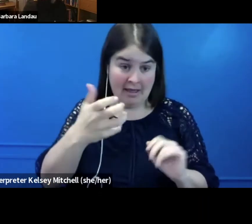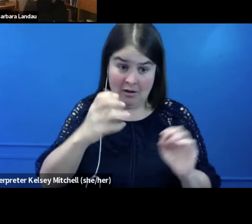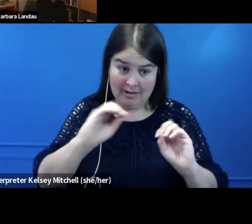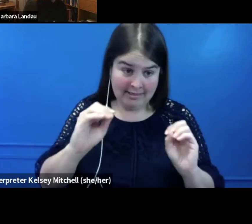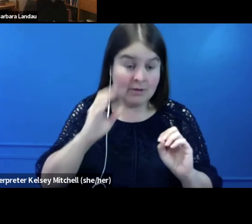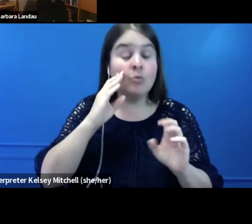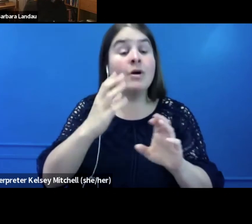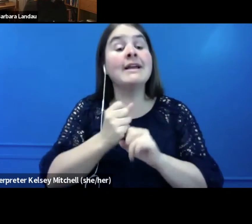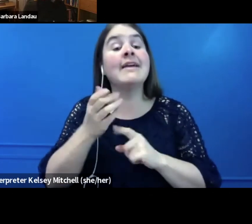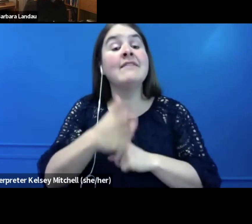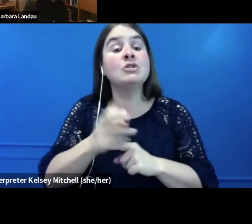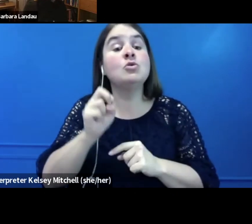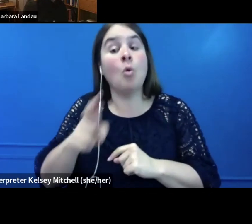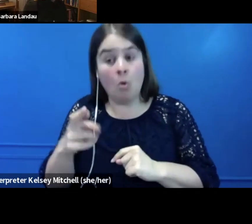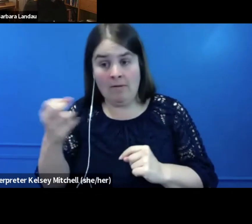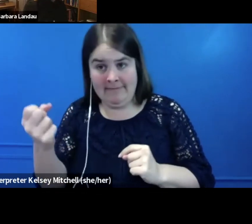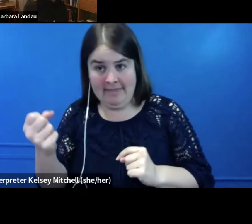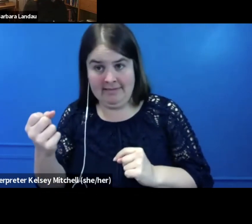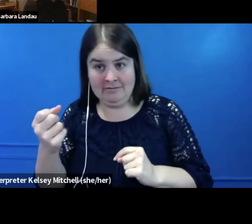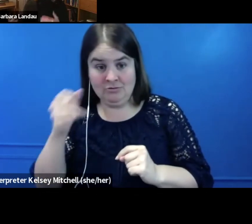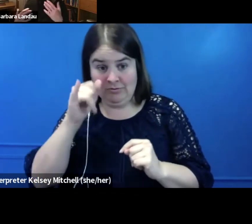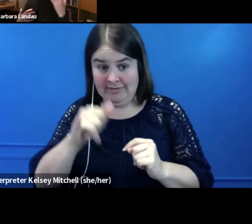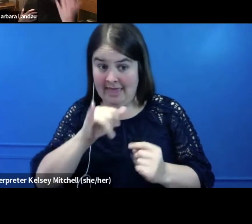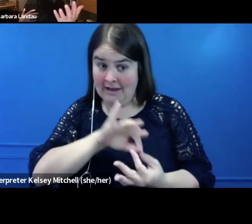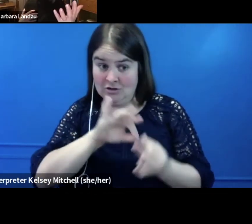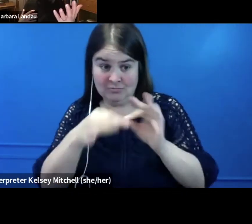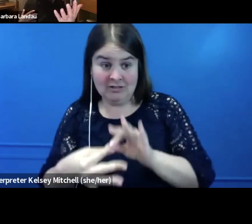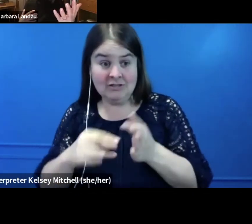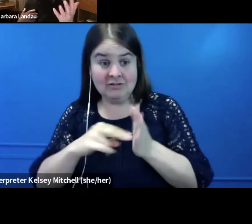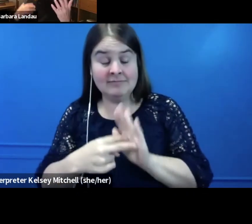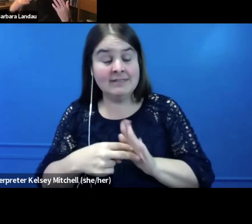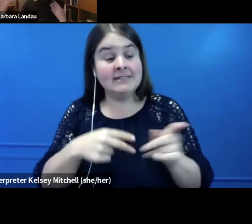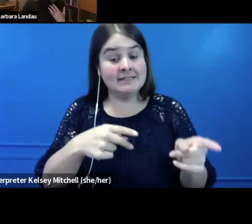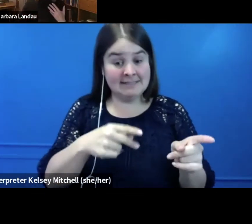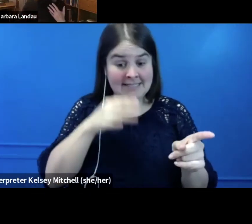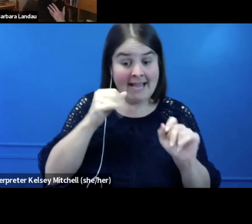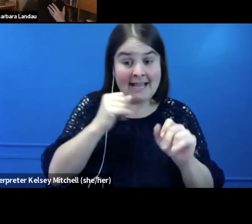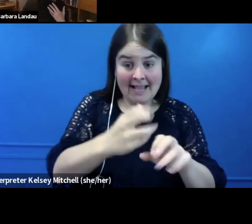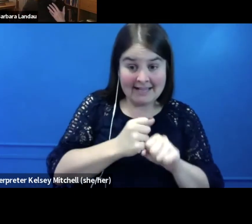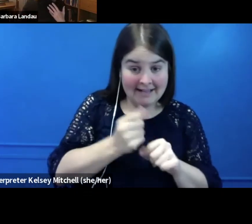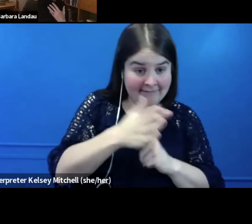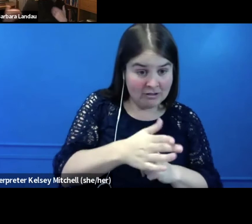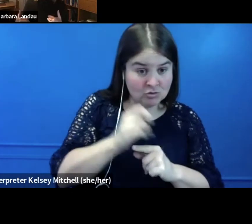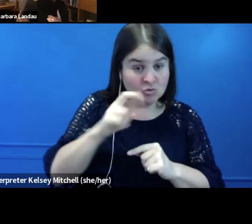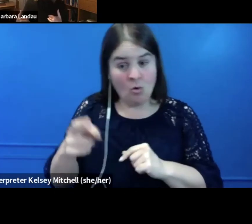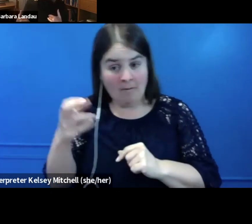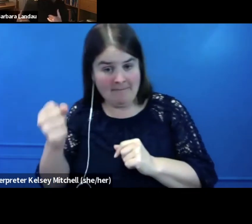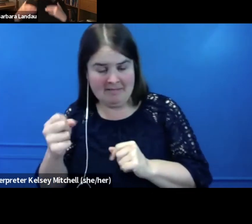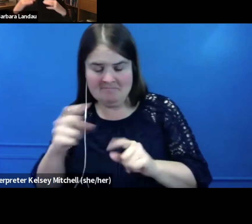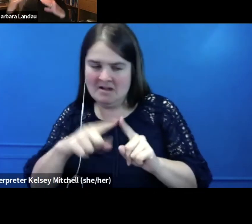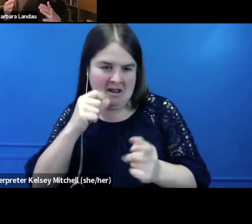interpretation is that he'll get either the fish or he'll get